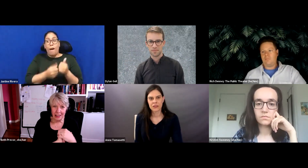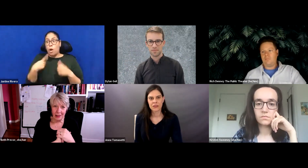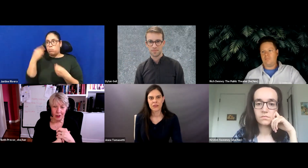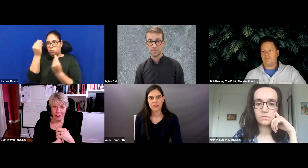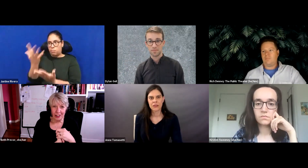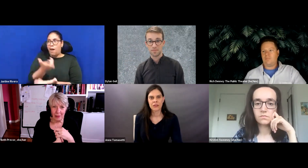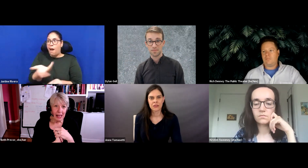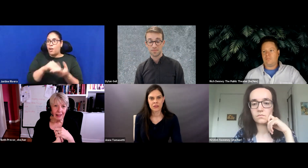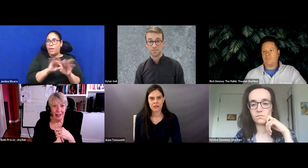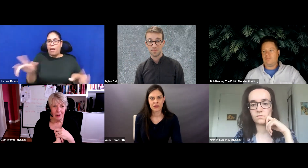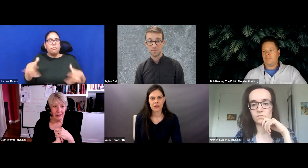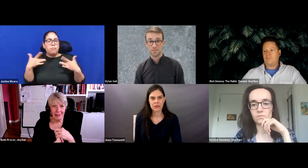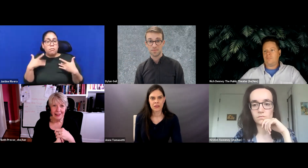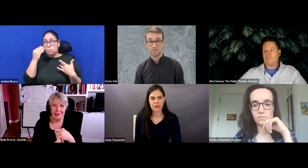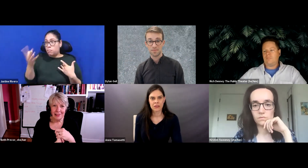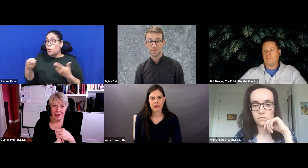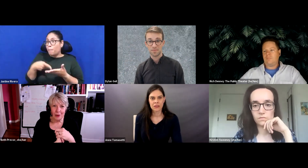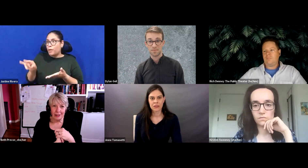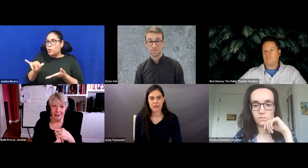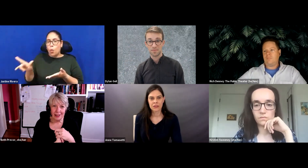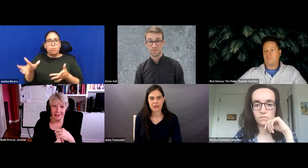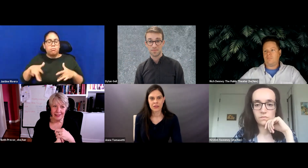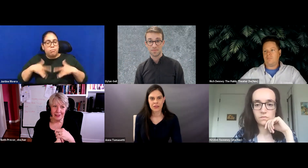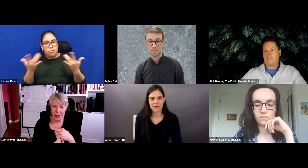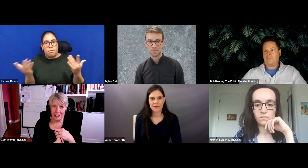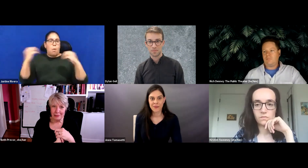that they were also going to get paid, they were thrilled twice.